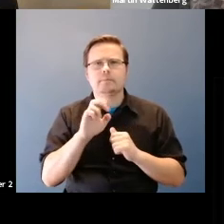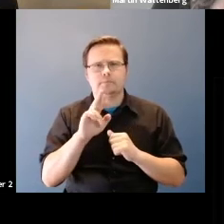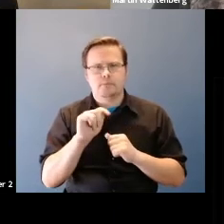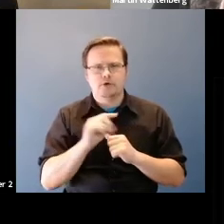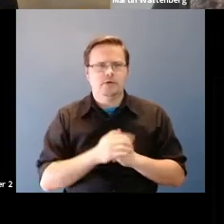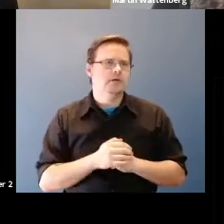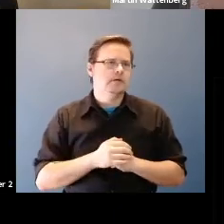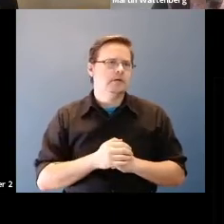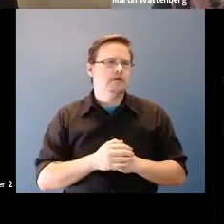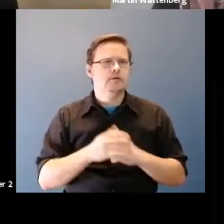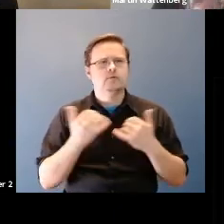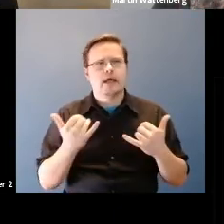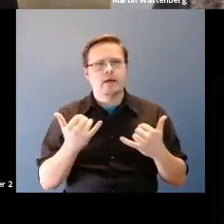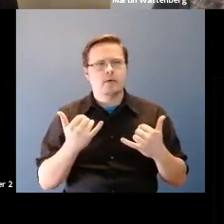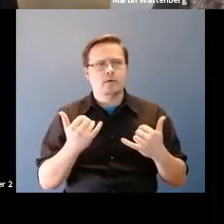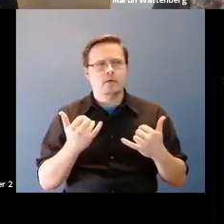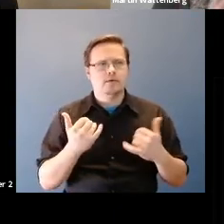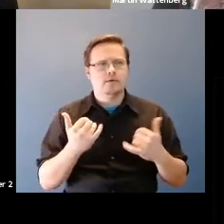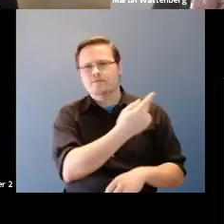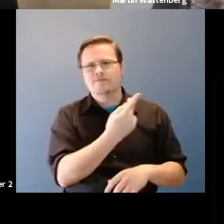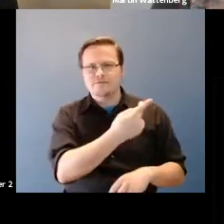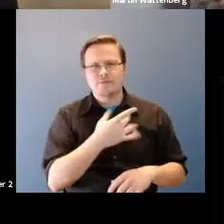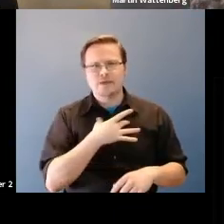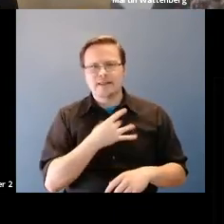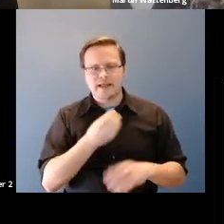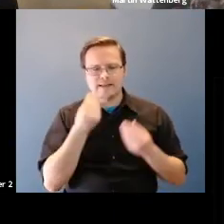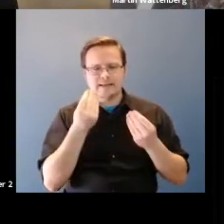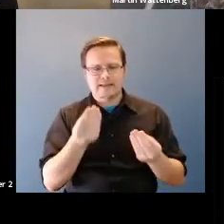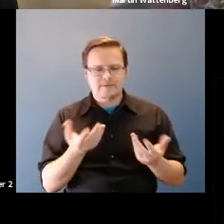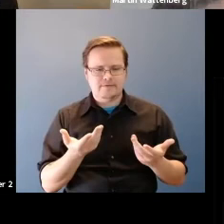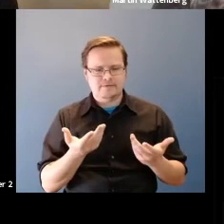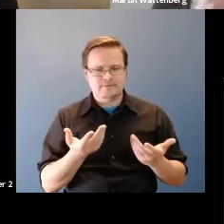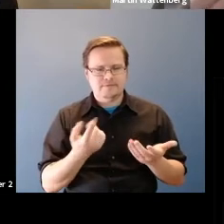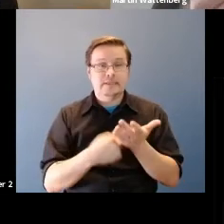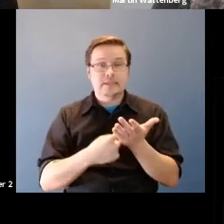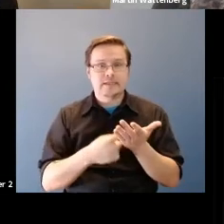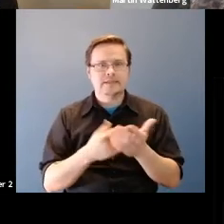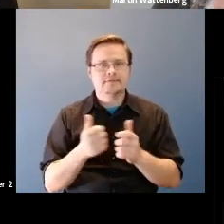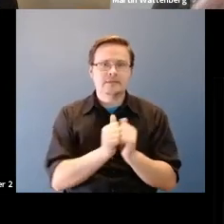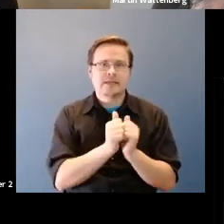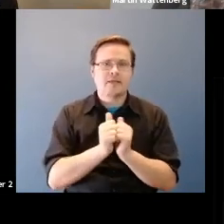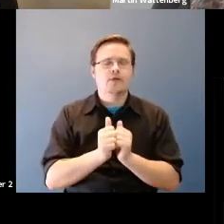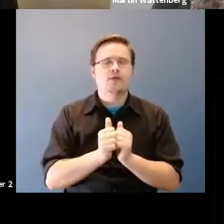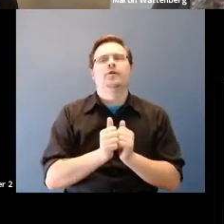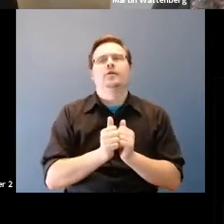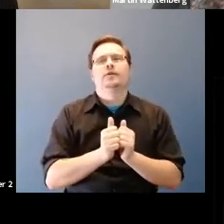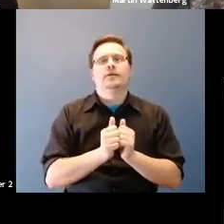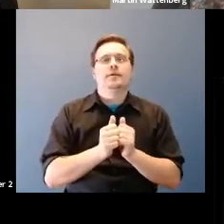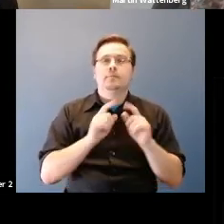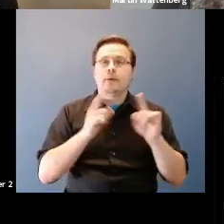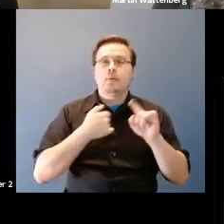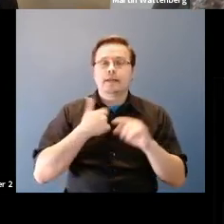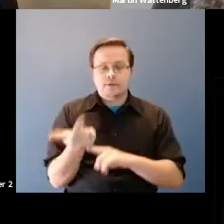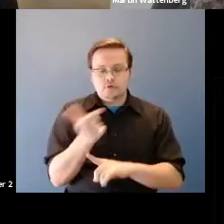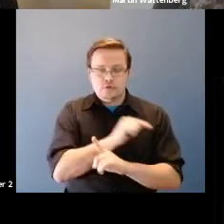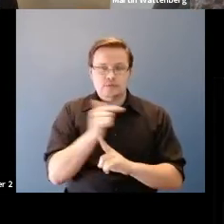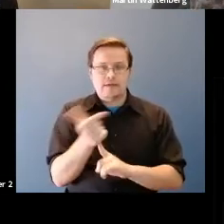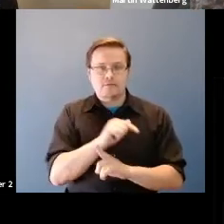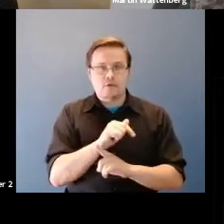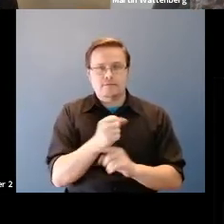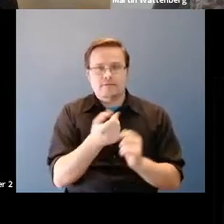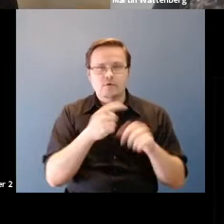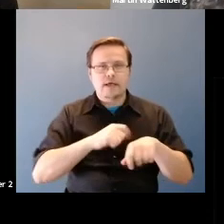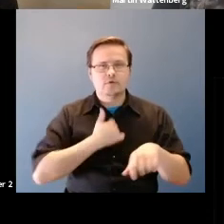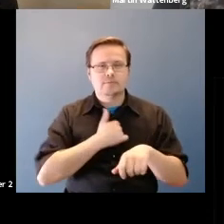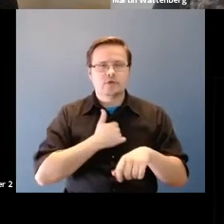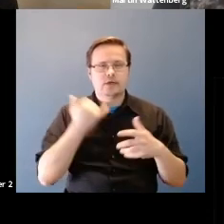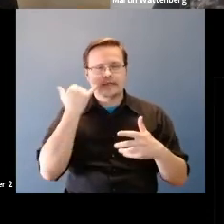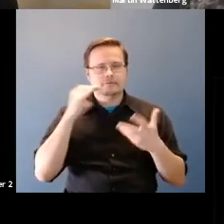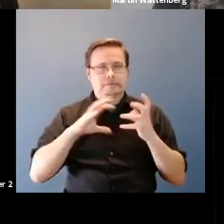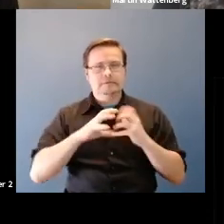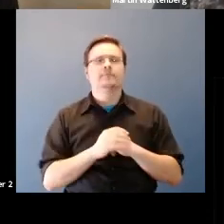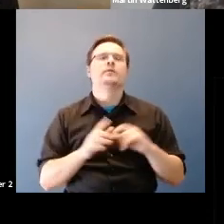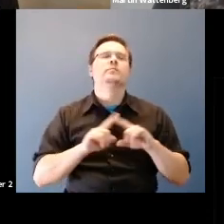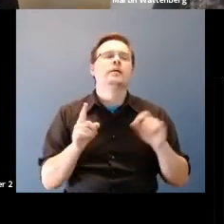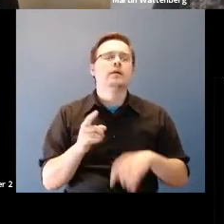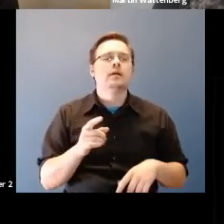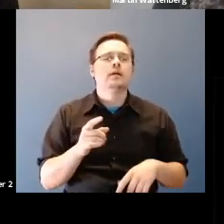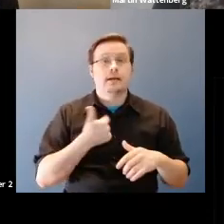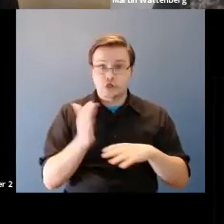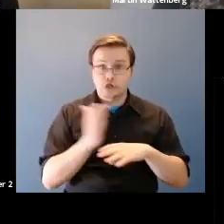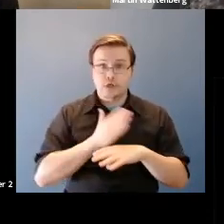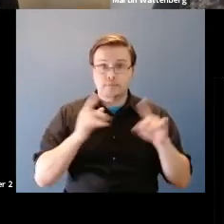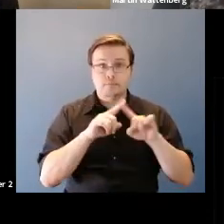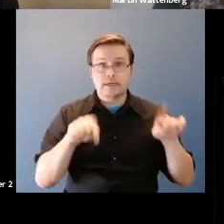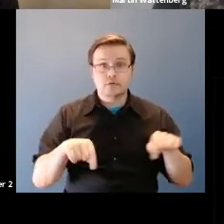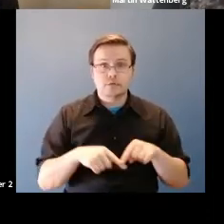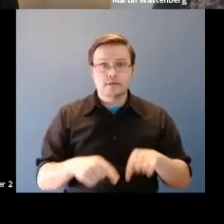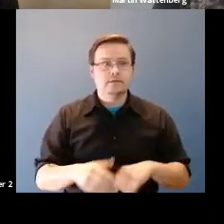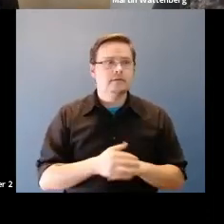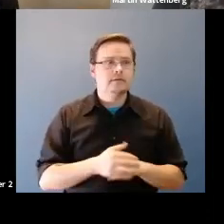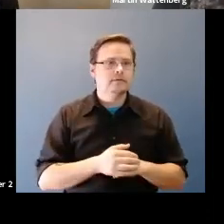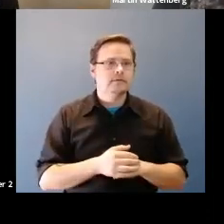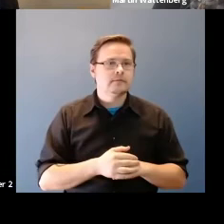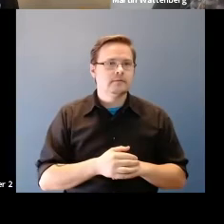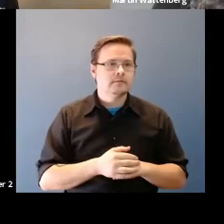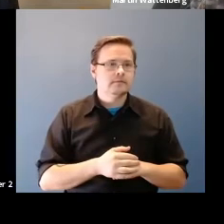Martin Wattenberg: For not did I like to give talks together you're seeing this over zoom we're actually going to switch back and forth a couple of times and what follows, so I apologize for that, so what i'm going to do now is share my screen, I think, Fernando and share hers pen.